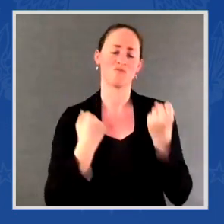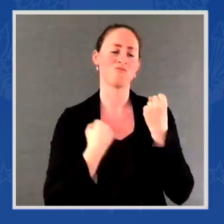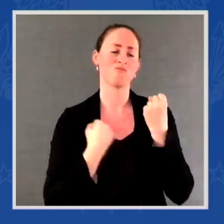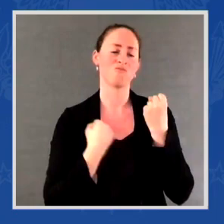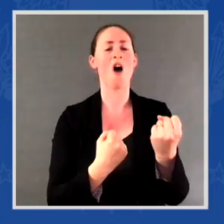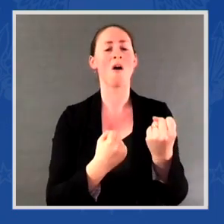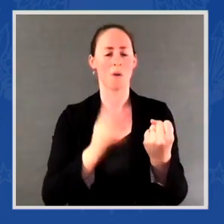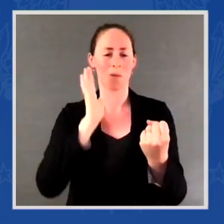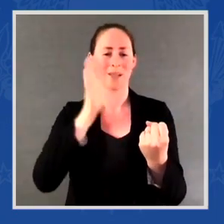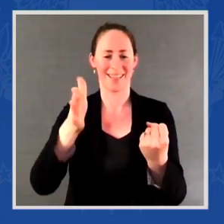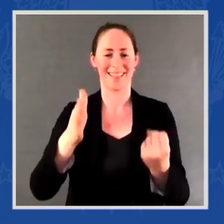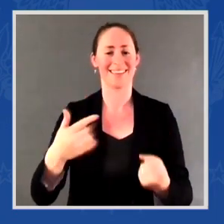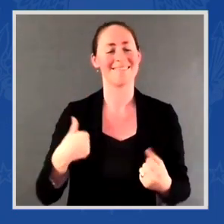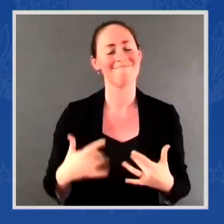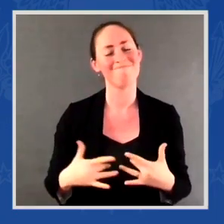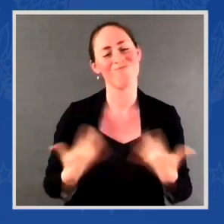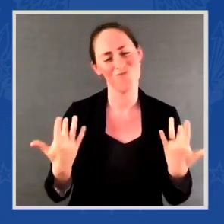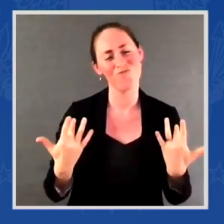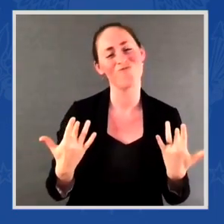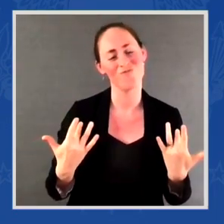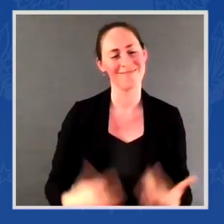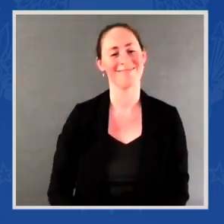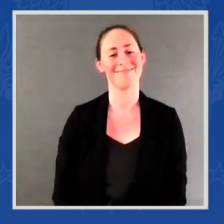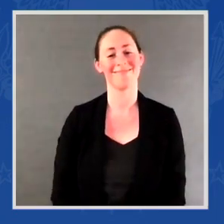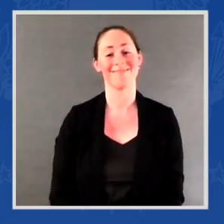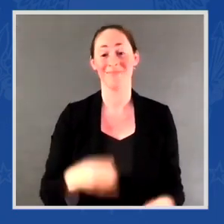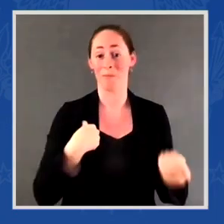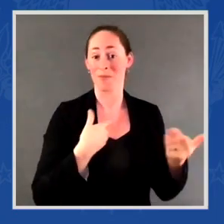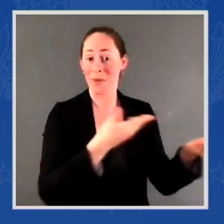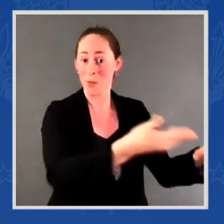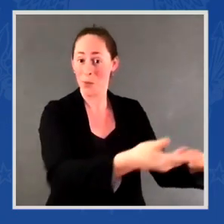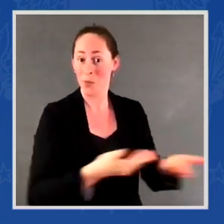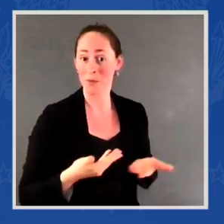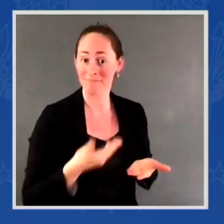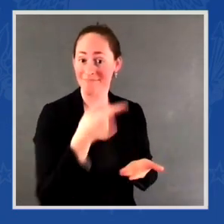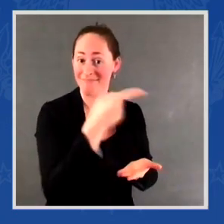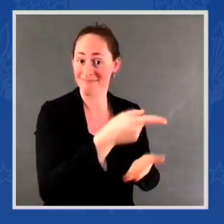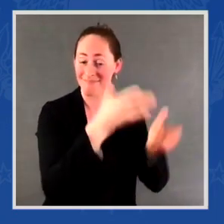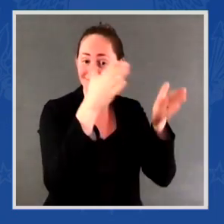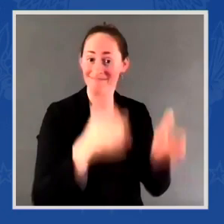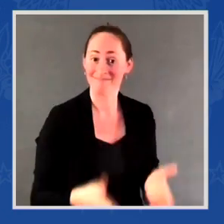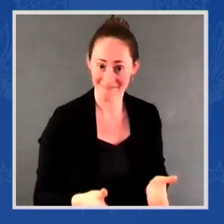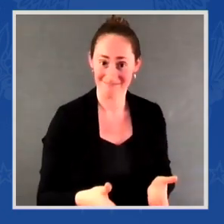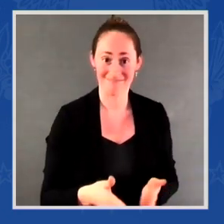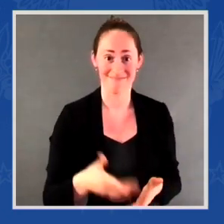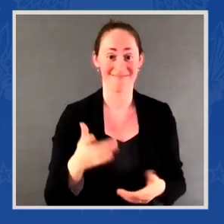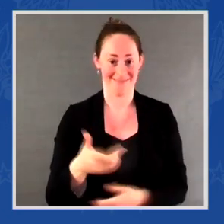So let me introduce to you, our very own Ivy Jones,